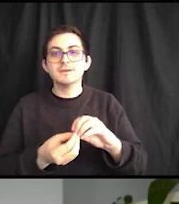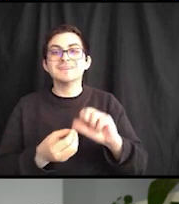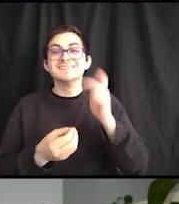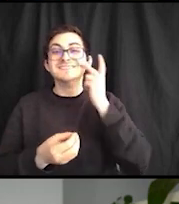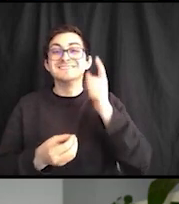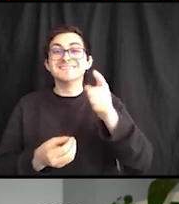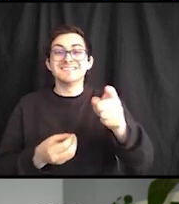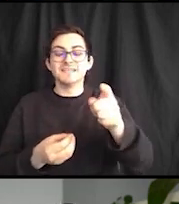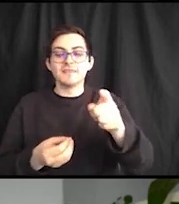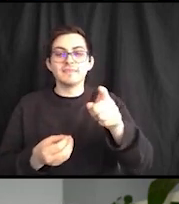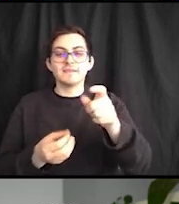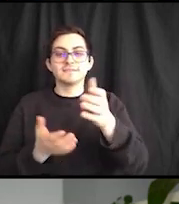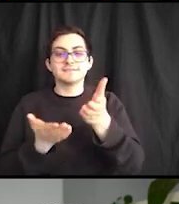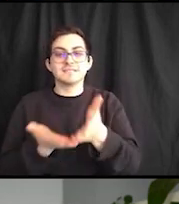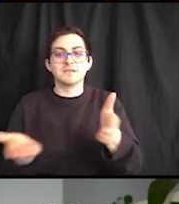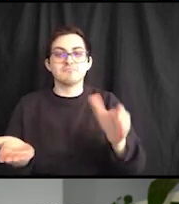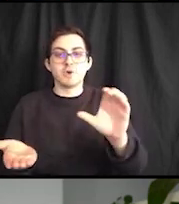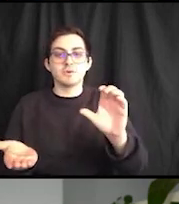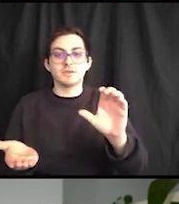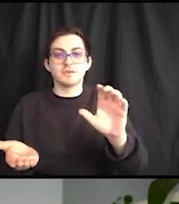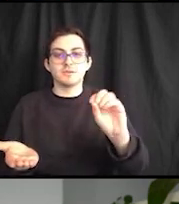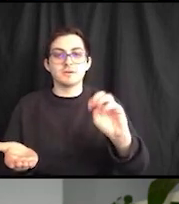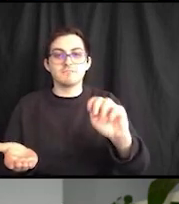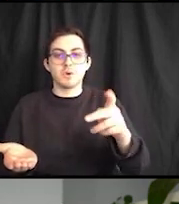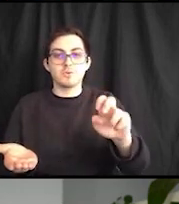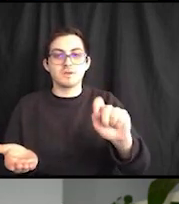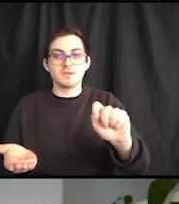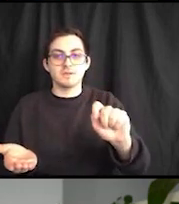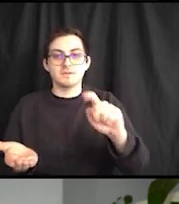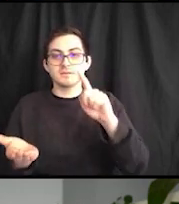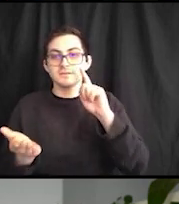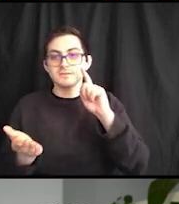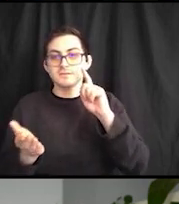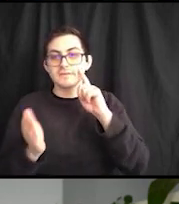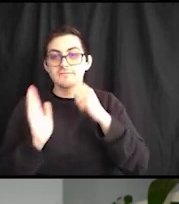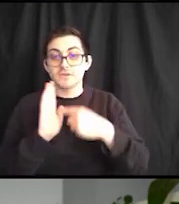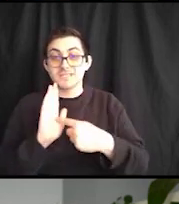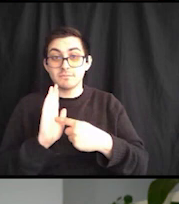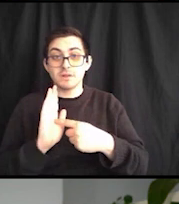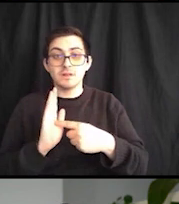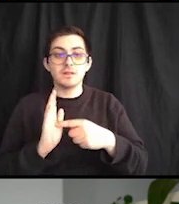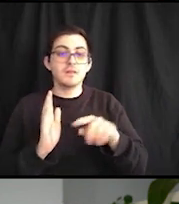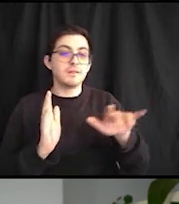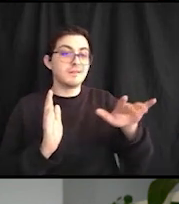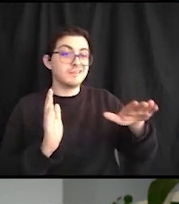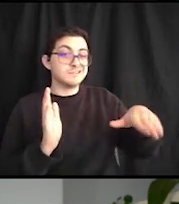see the difference, and get some more details down here. Since this is a component, we can